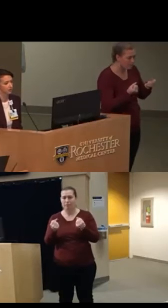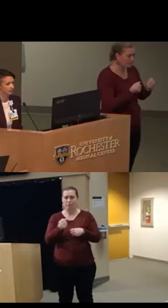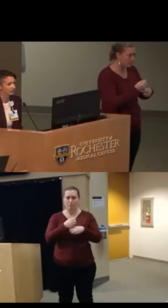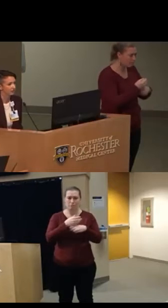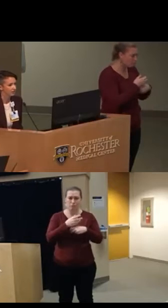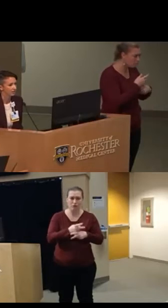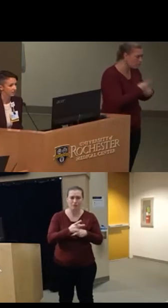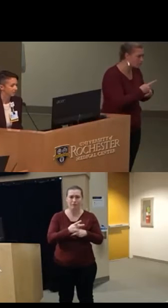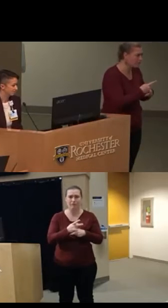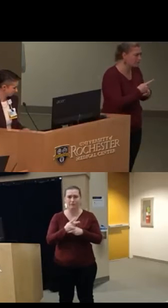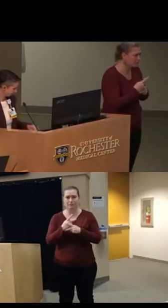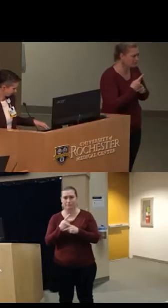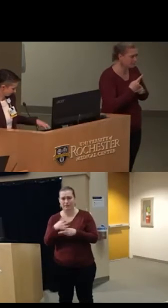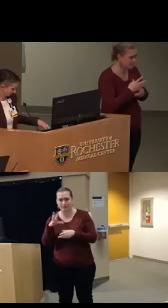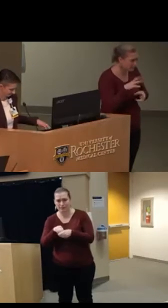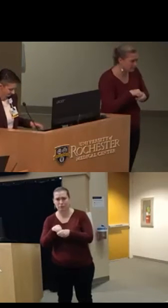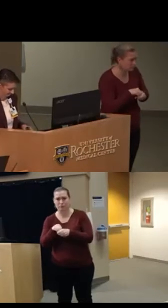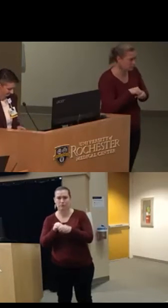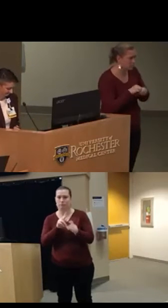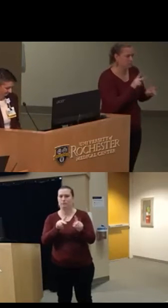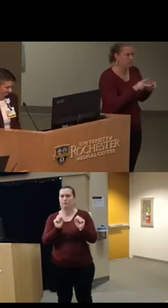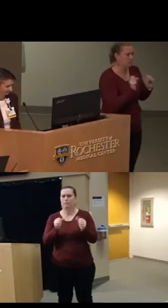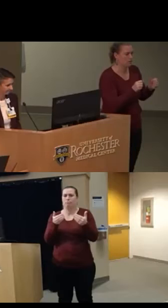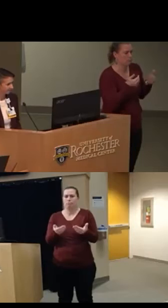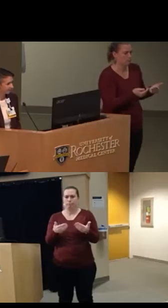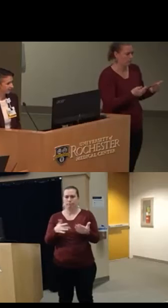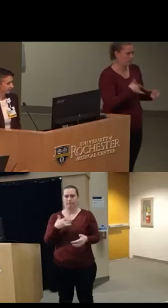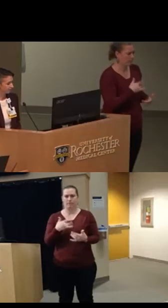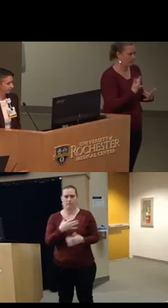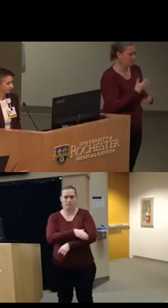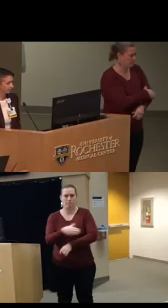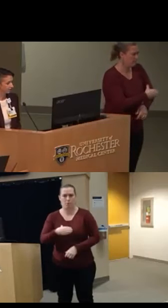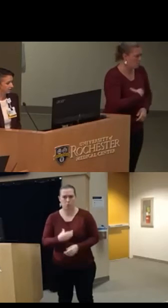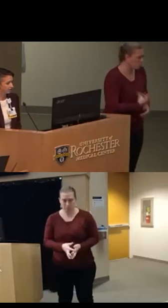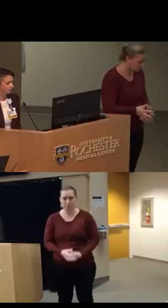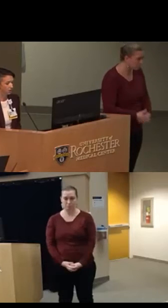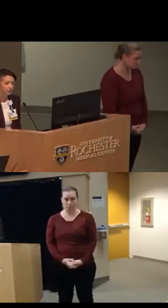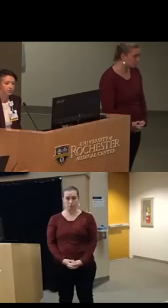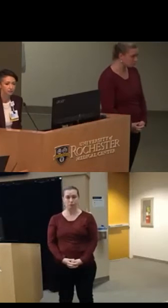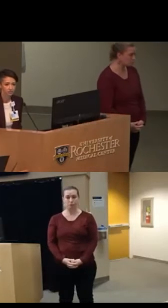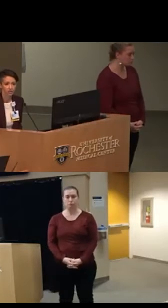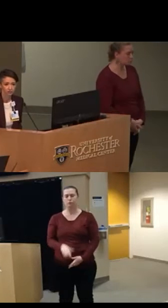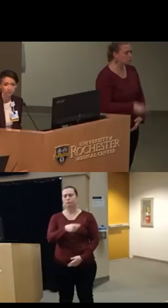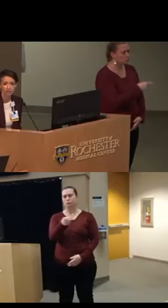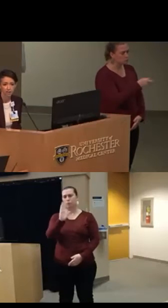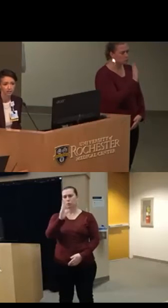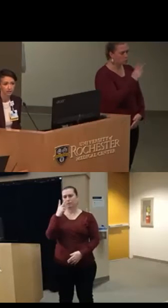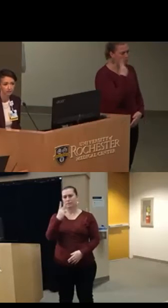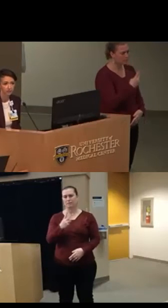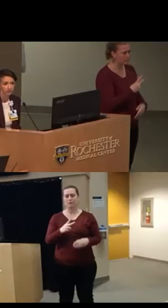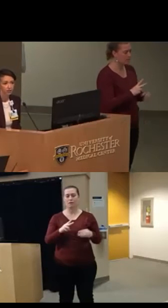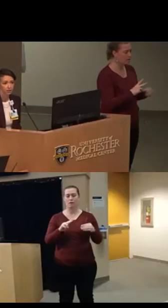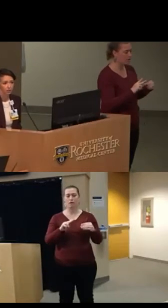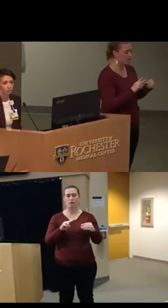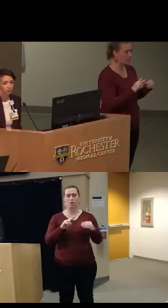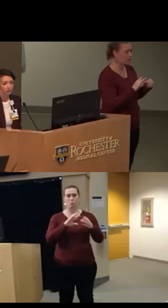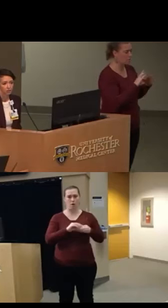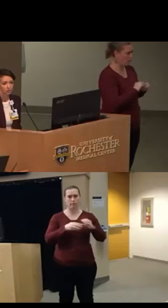apart um you're going to see a qualitative shift in our philosophy so we're no longer